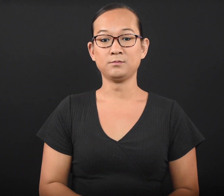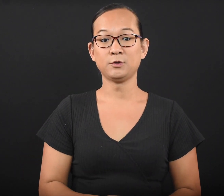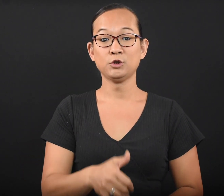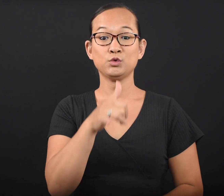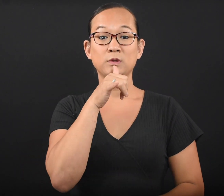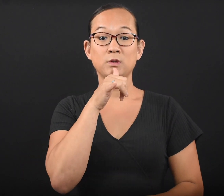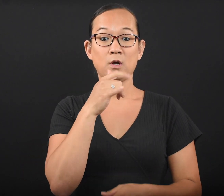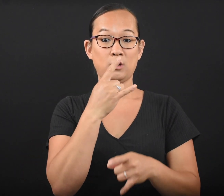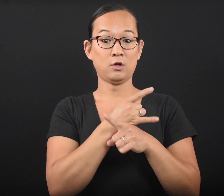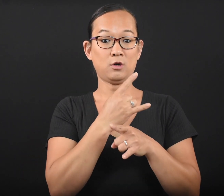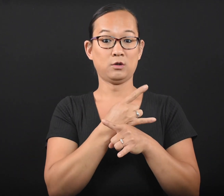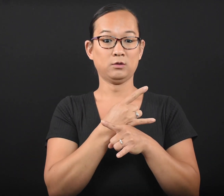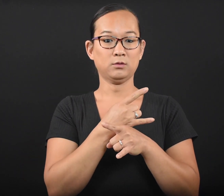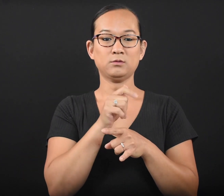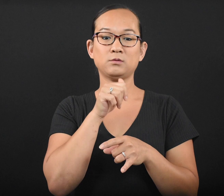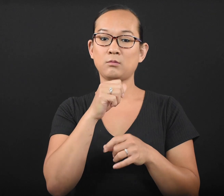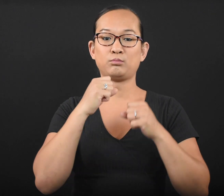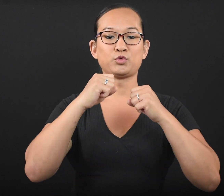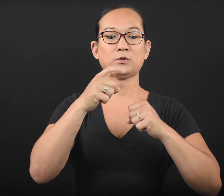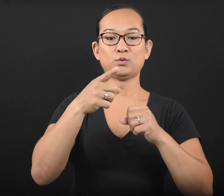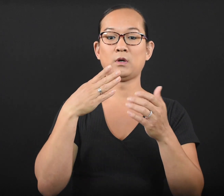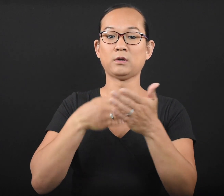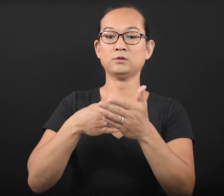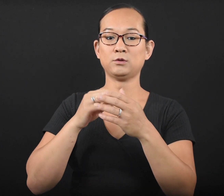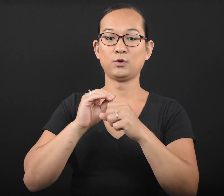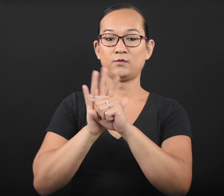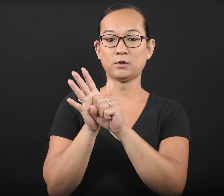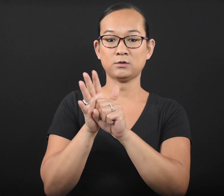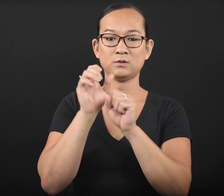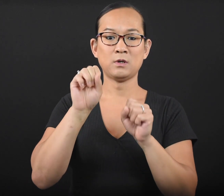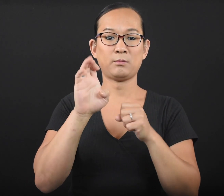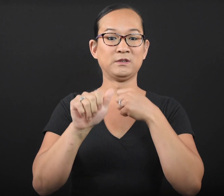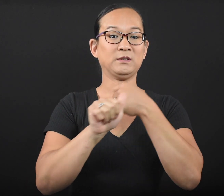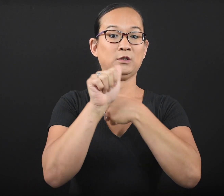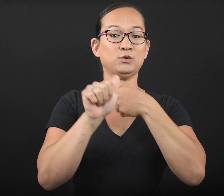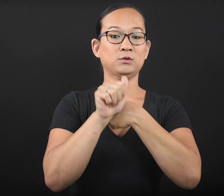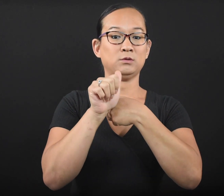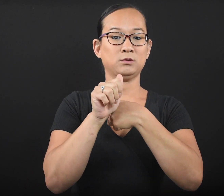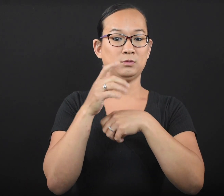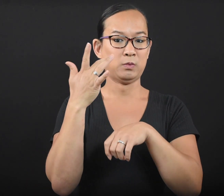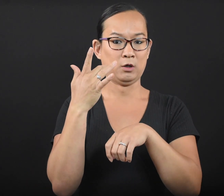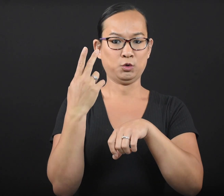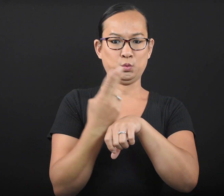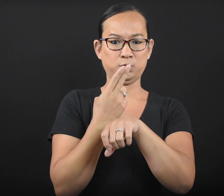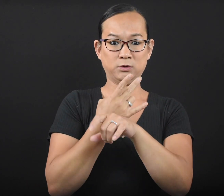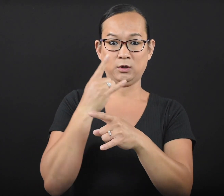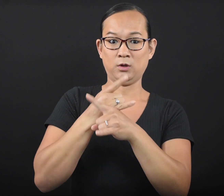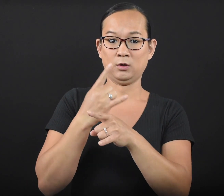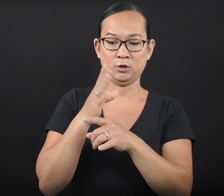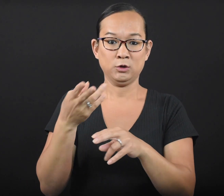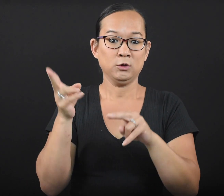Drinking alcohol does not protect you against COVID-19 and can be dangerous